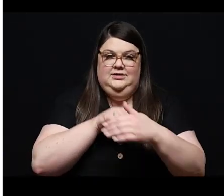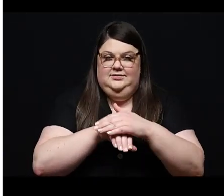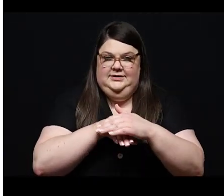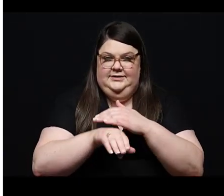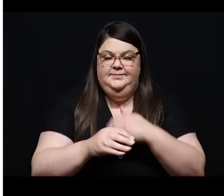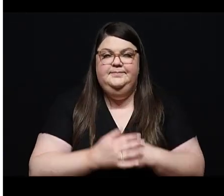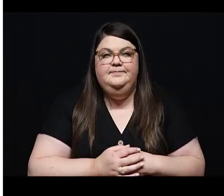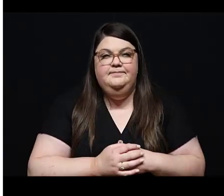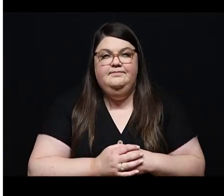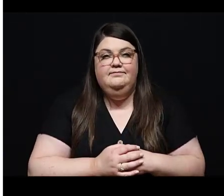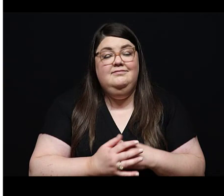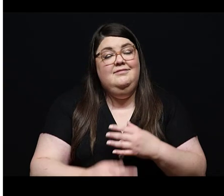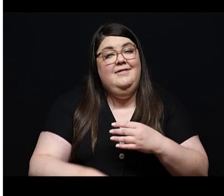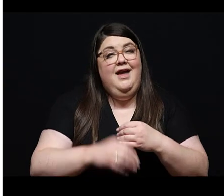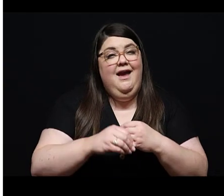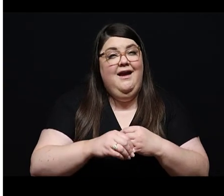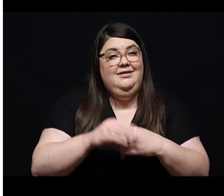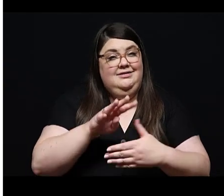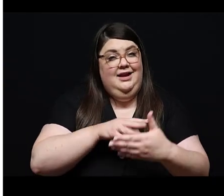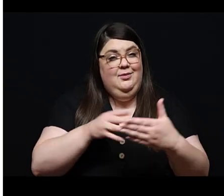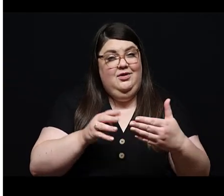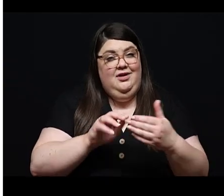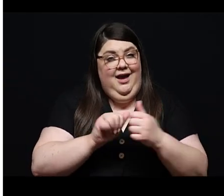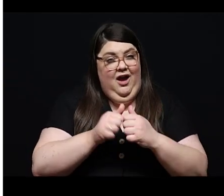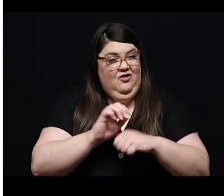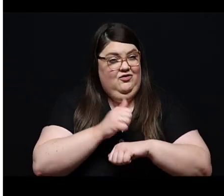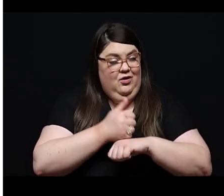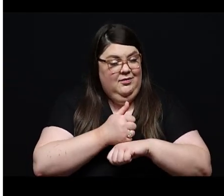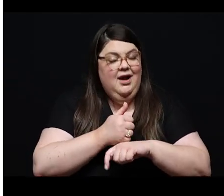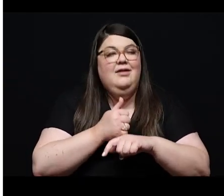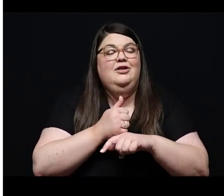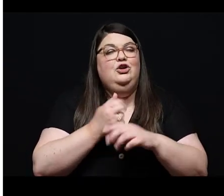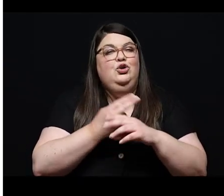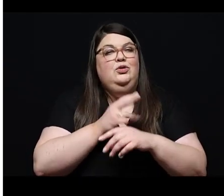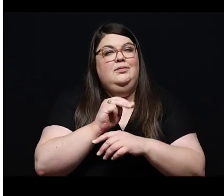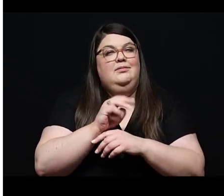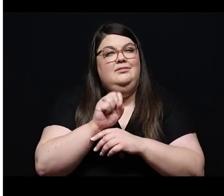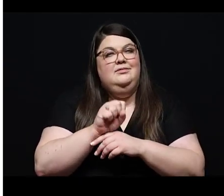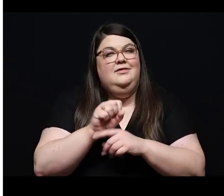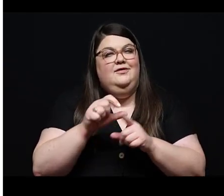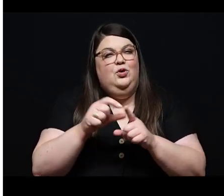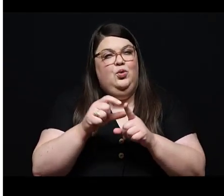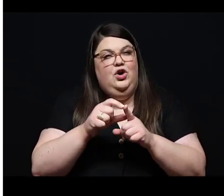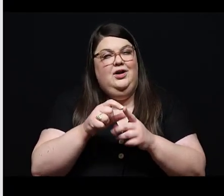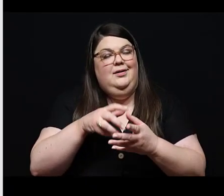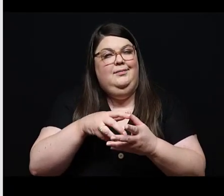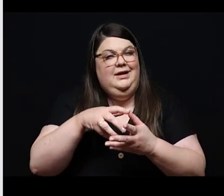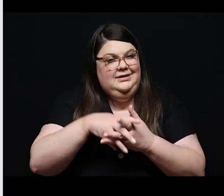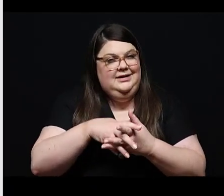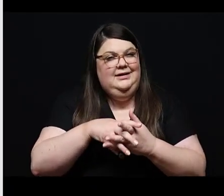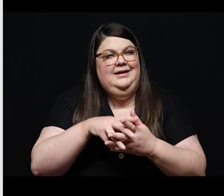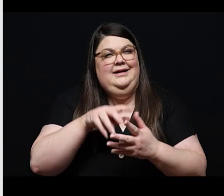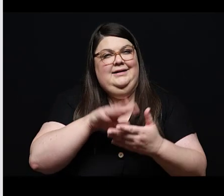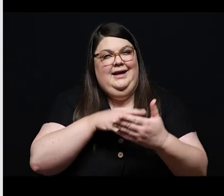Add tables and format them using the Microsoft Word built in table tools. Locate the insert